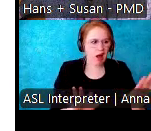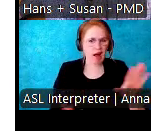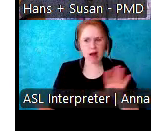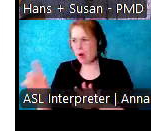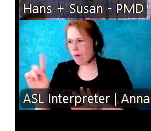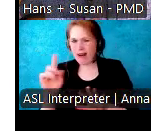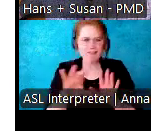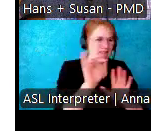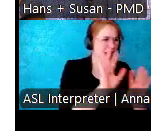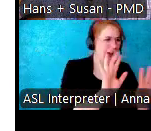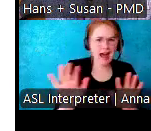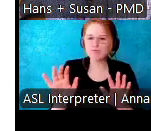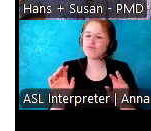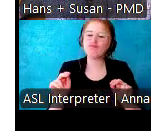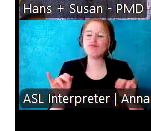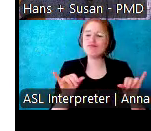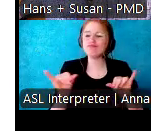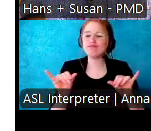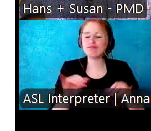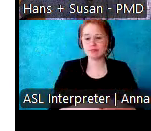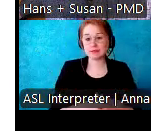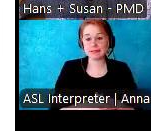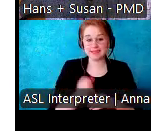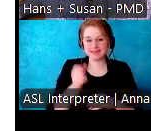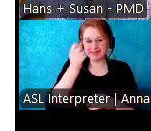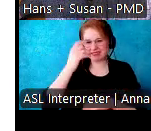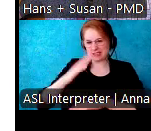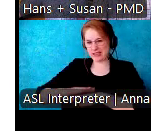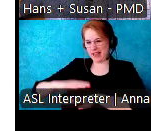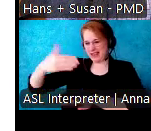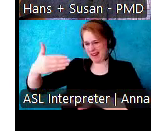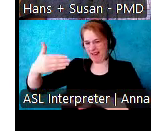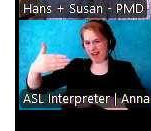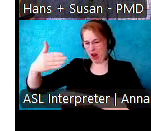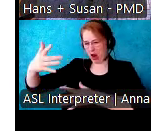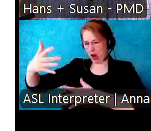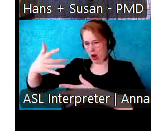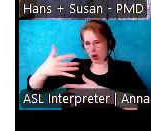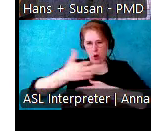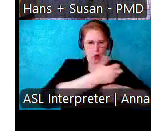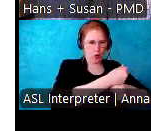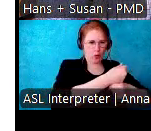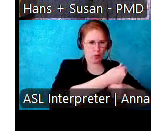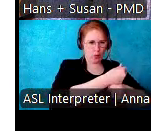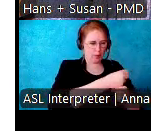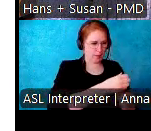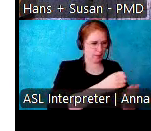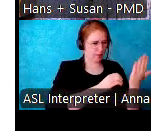Of course, as you can see, you couldn't really fit the desktop layout into a mobile browser, especially a vertical mobile browser.